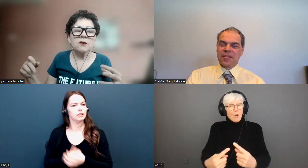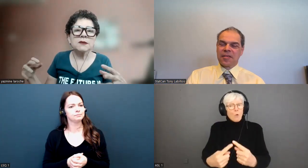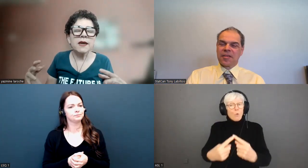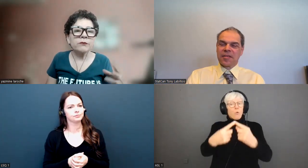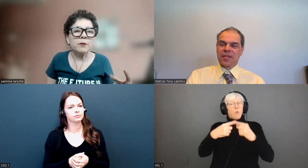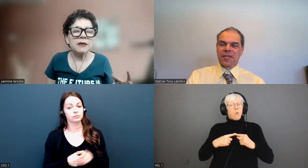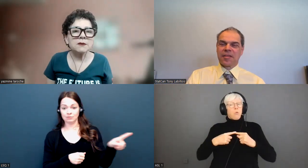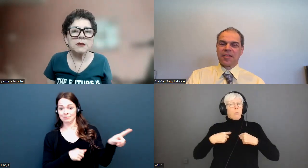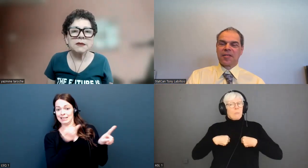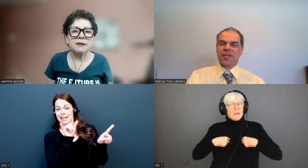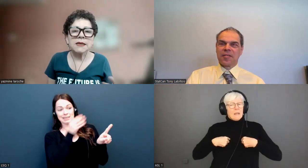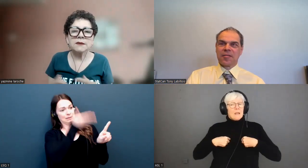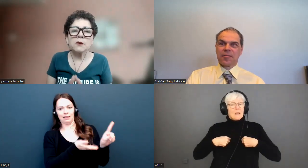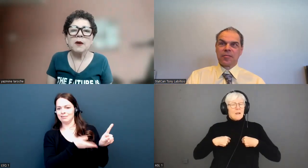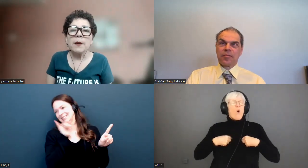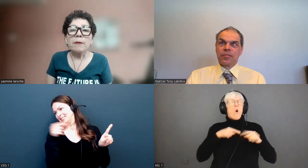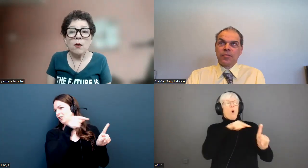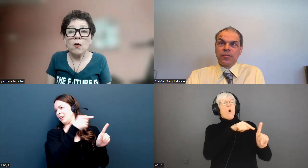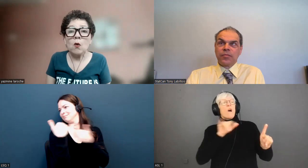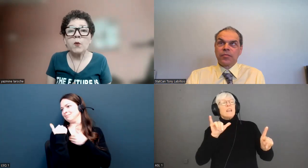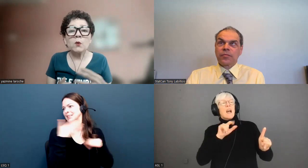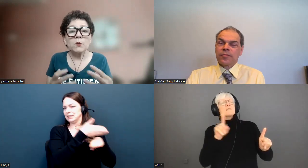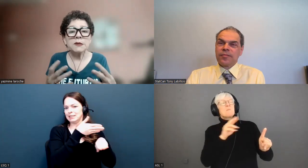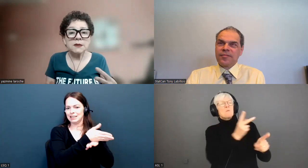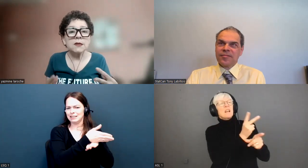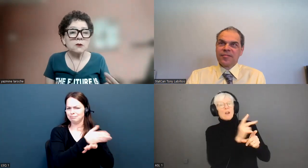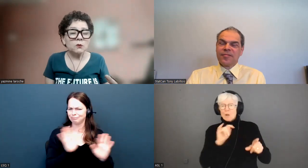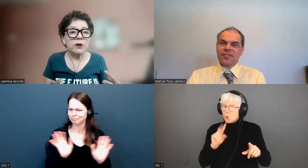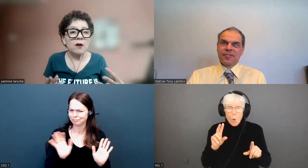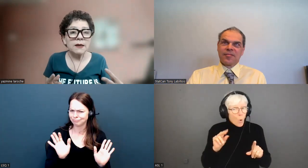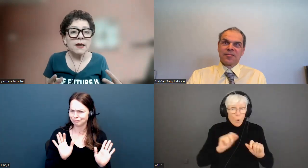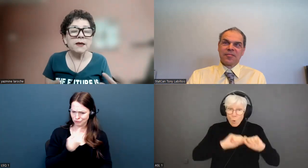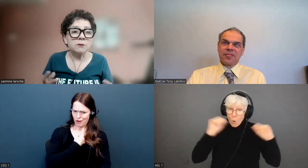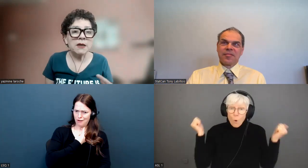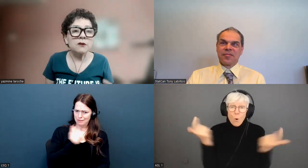no it's everybody's business and so my hope and what we still need to work on is making